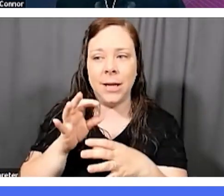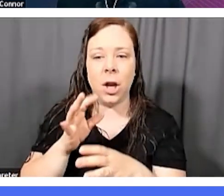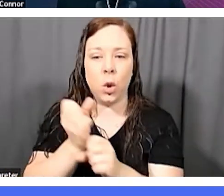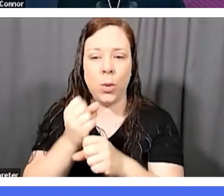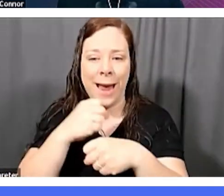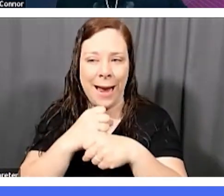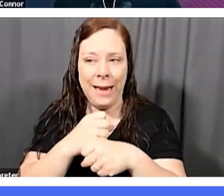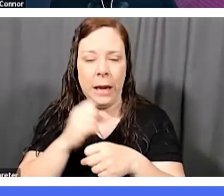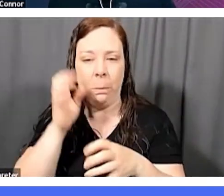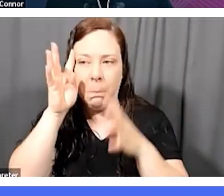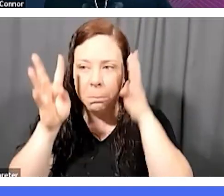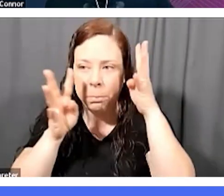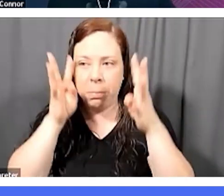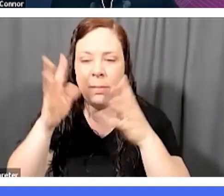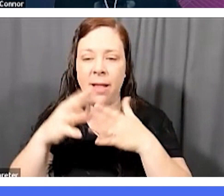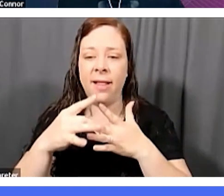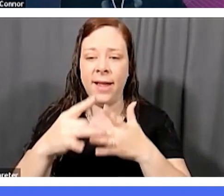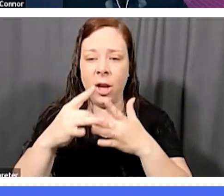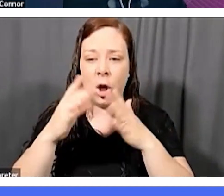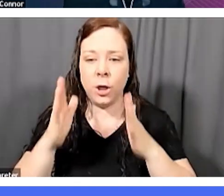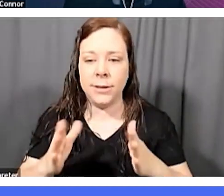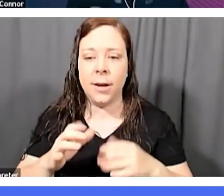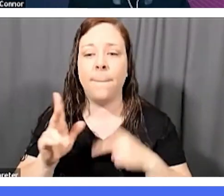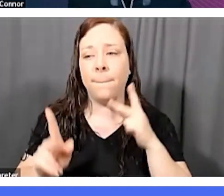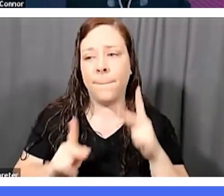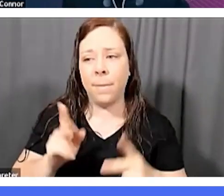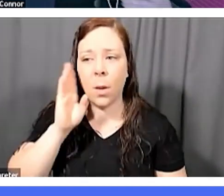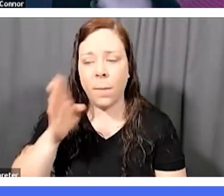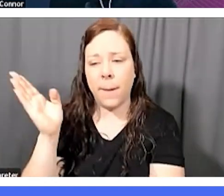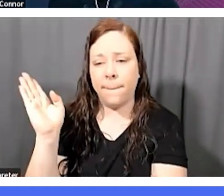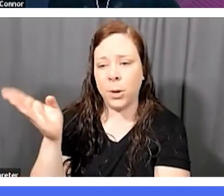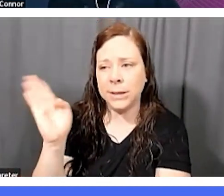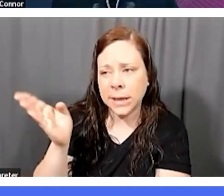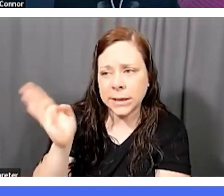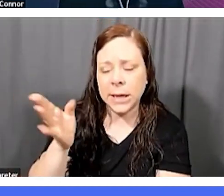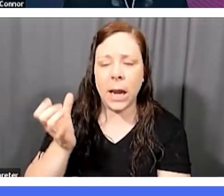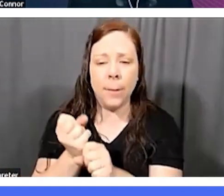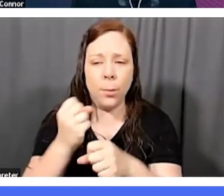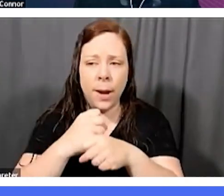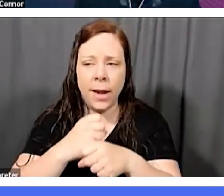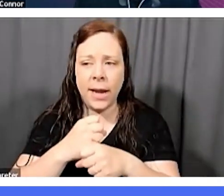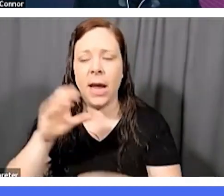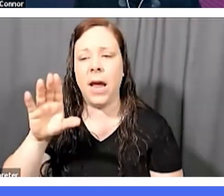So these are individuals who are going to be presenting, they're gonna be creating documents. And at the end of the day,